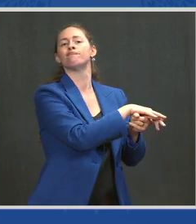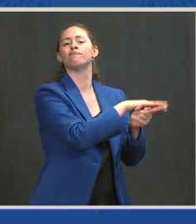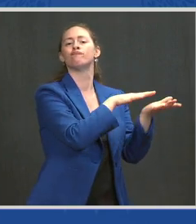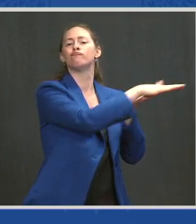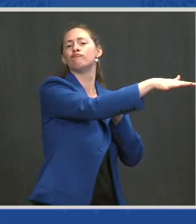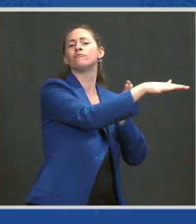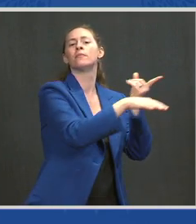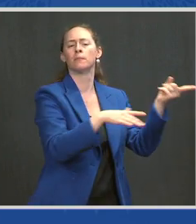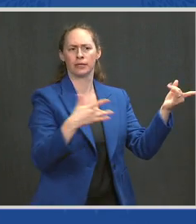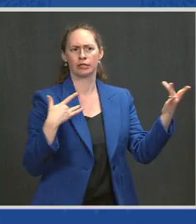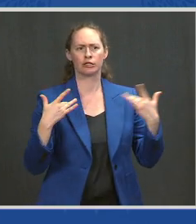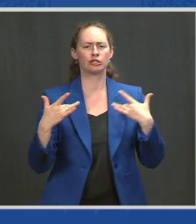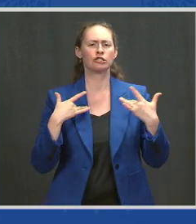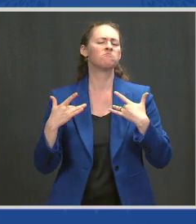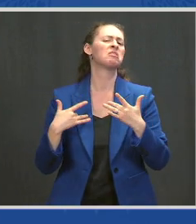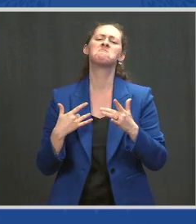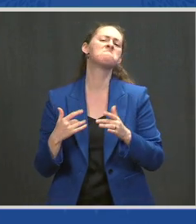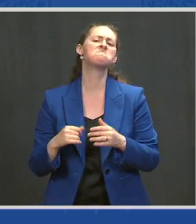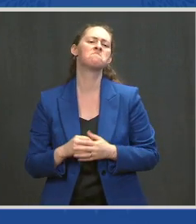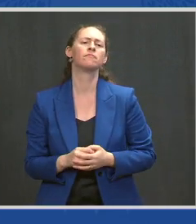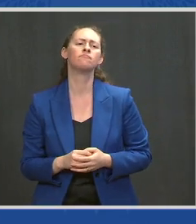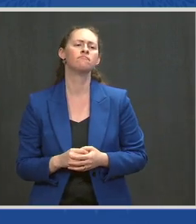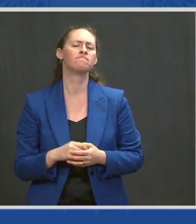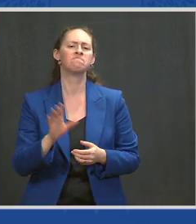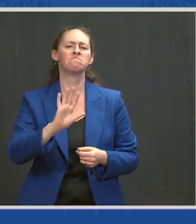as to the kind of relationship he's looking for with the United States.